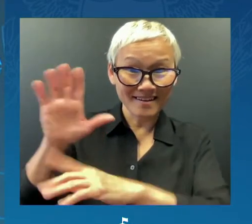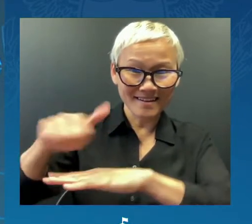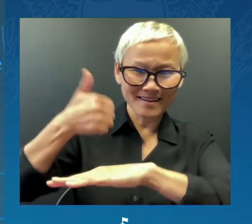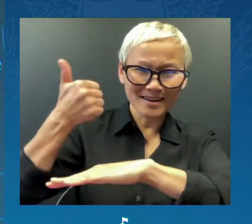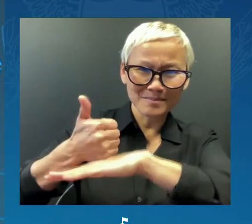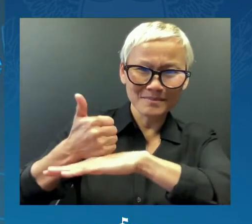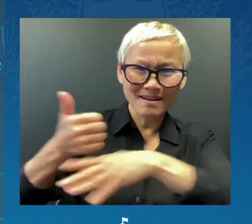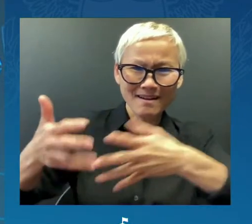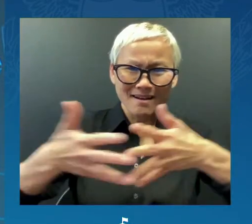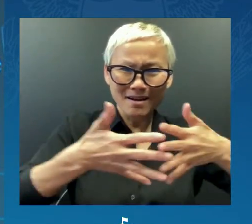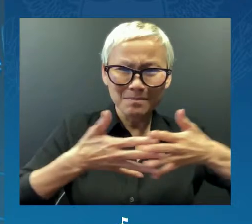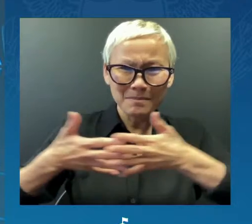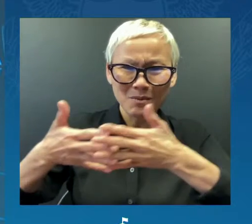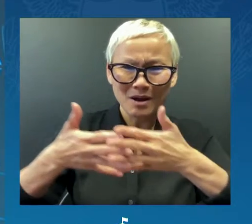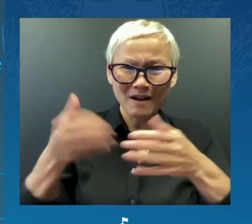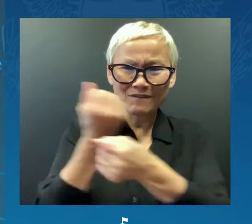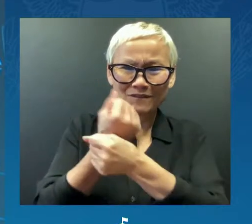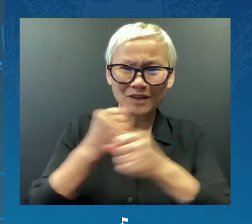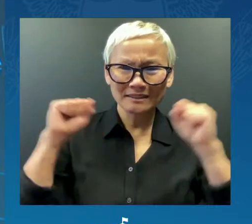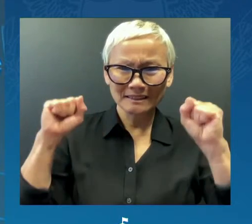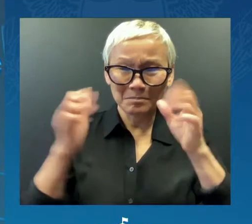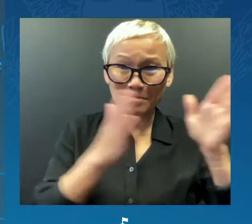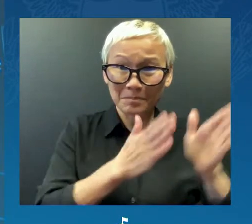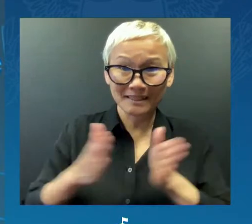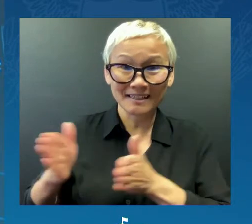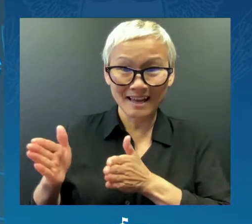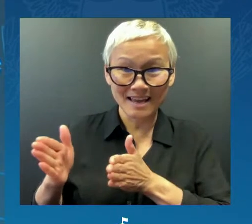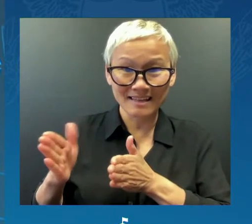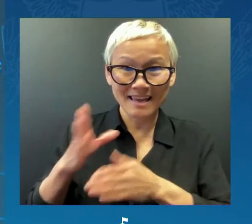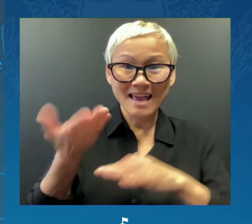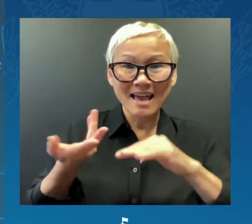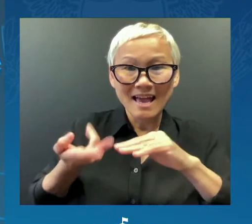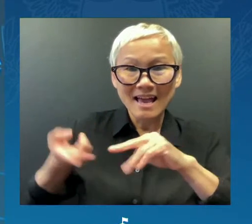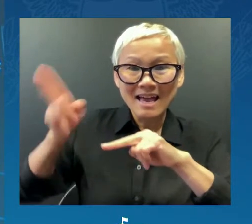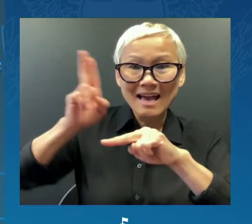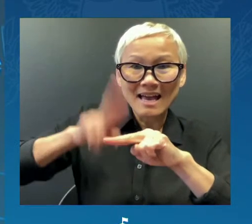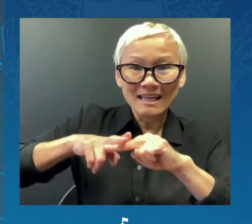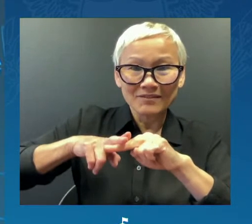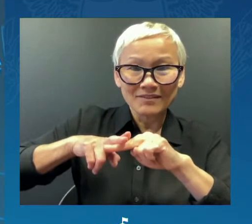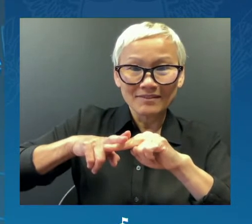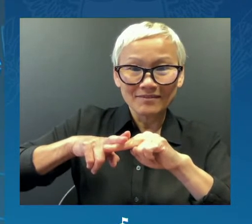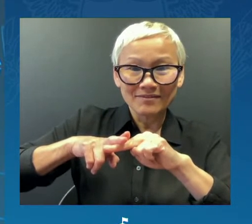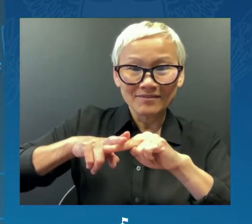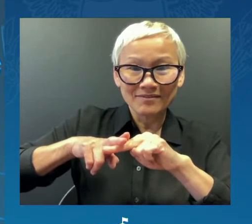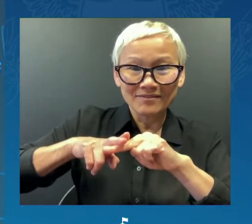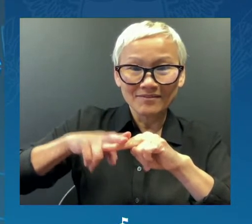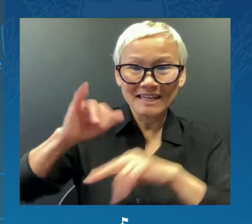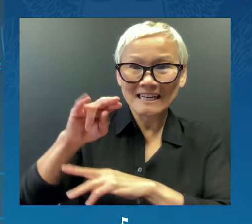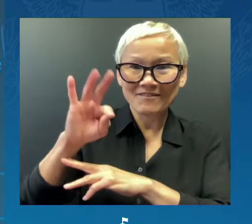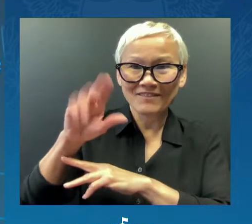and the Inflation Reduction Act, to your sights, Wally, on what is important